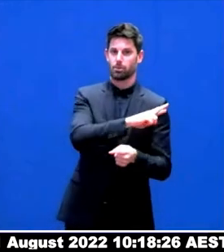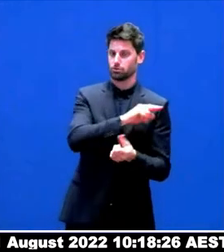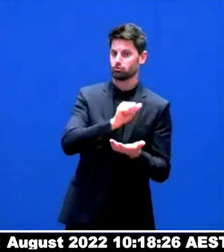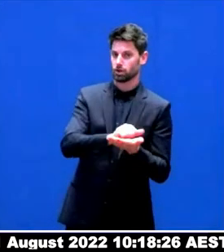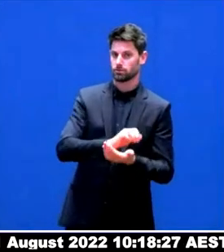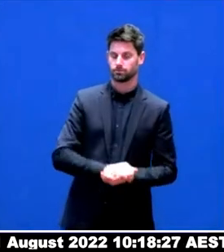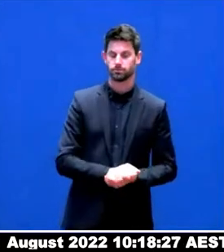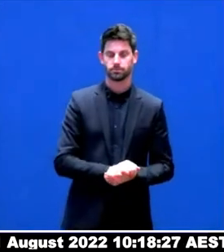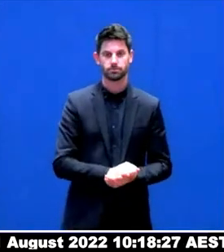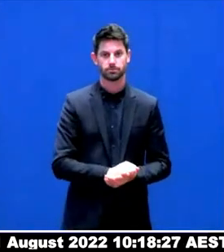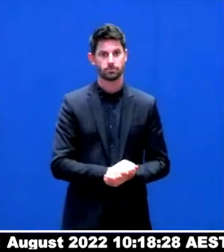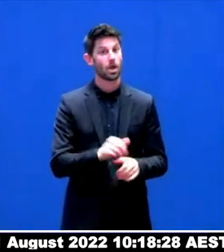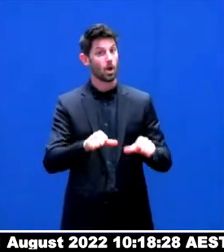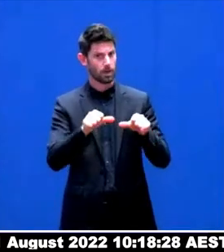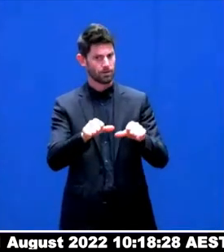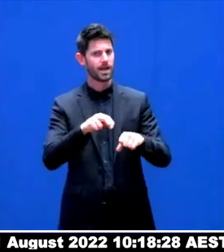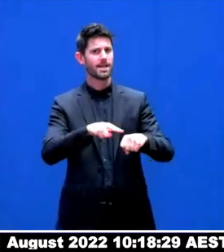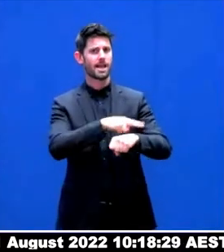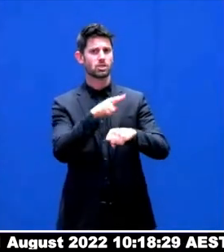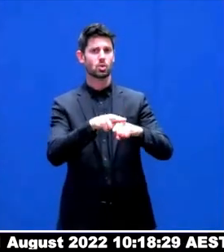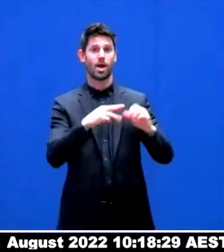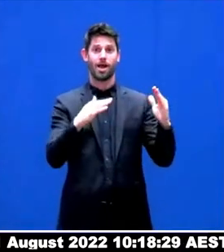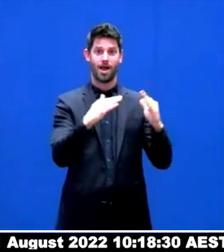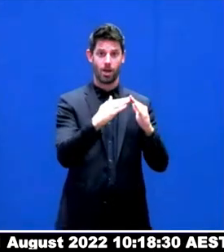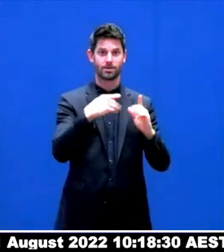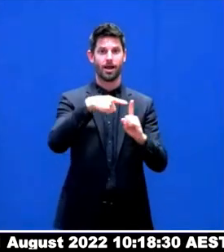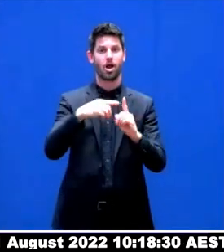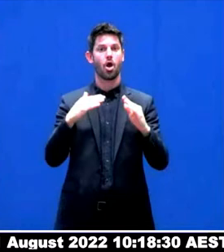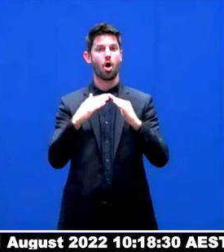In terms of the National Housing and Homelessness Agreement, this is an